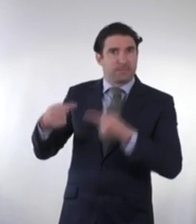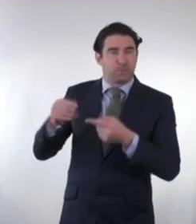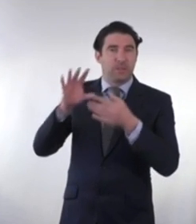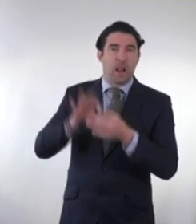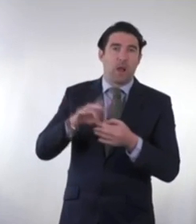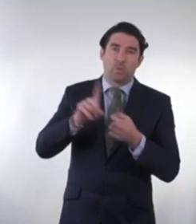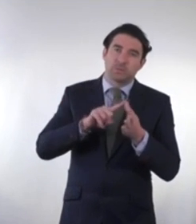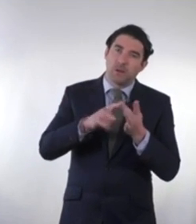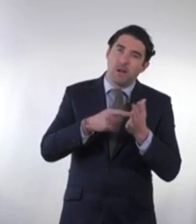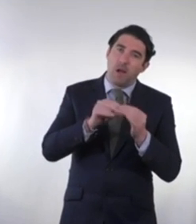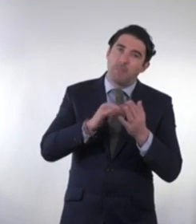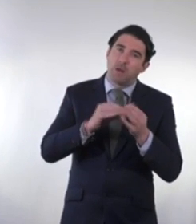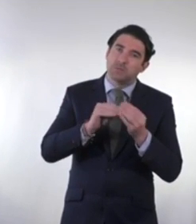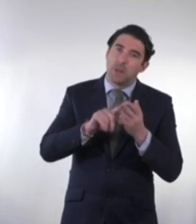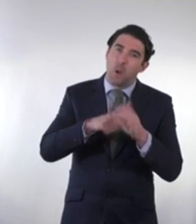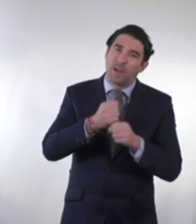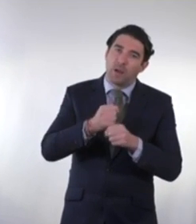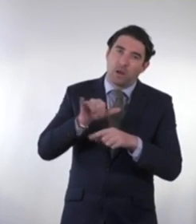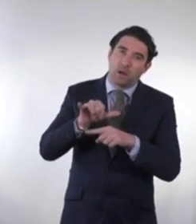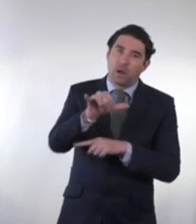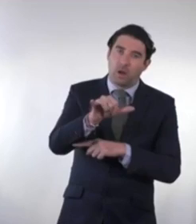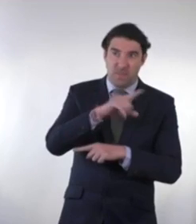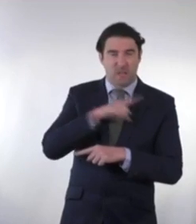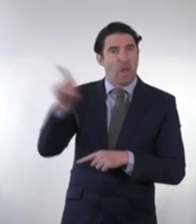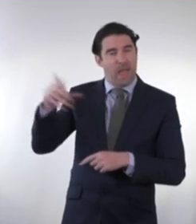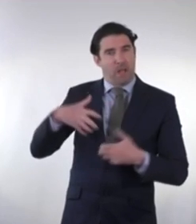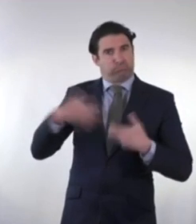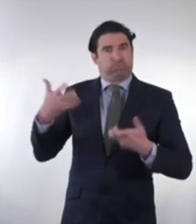remind him that this is the Government who are putting in the record—the biggest ever—capital